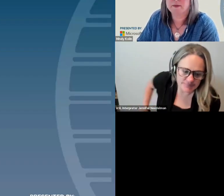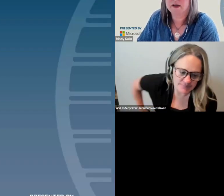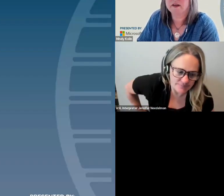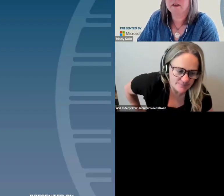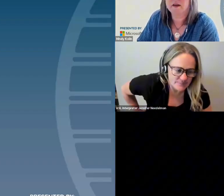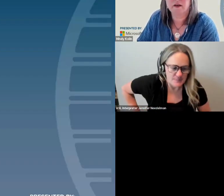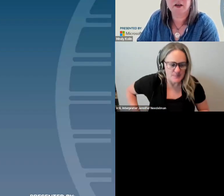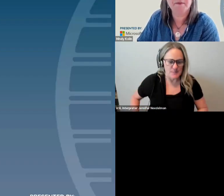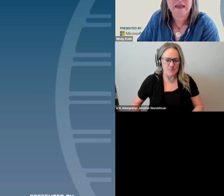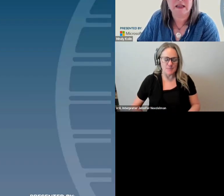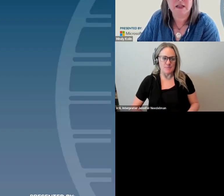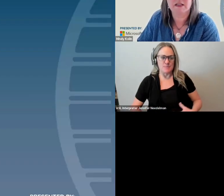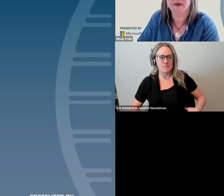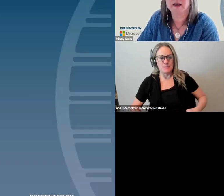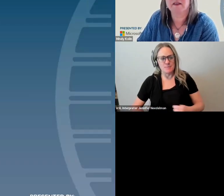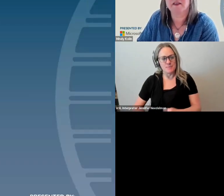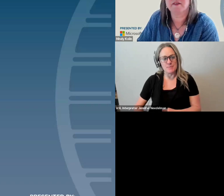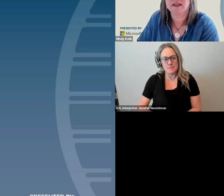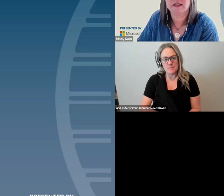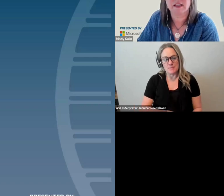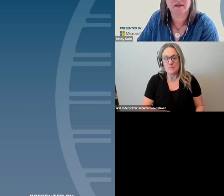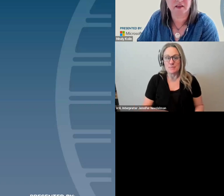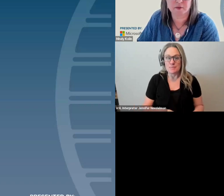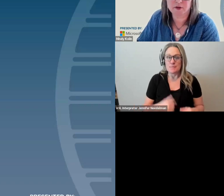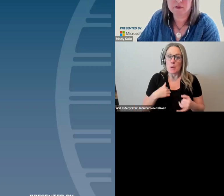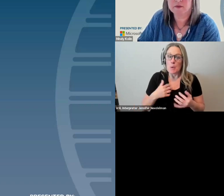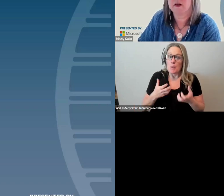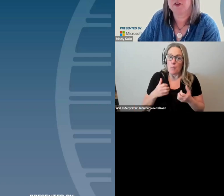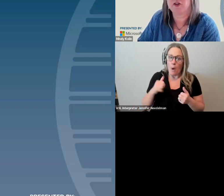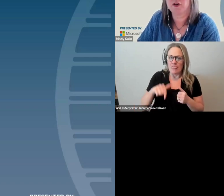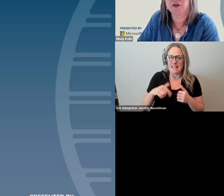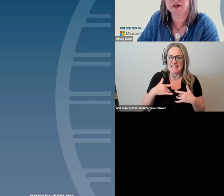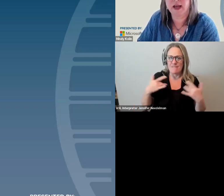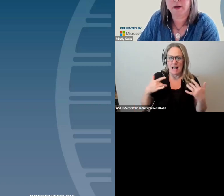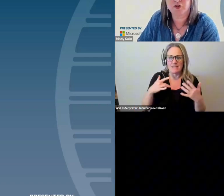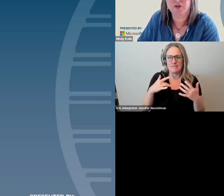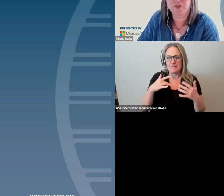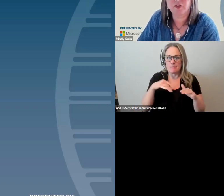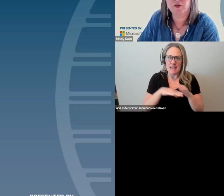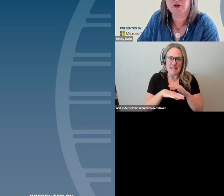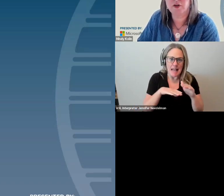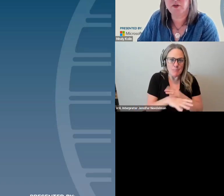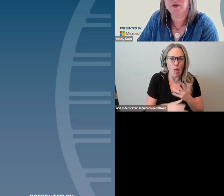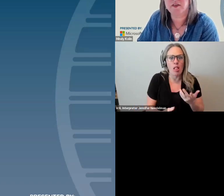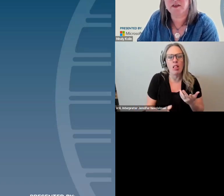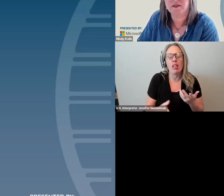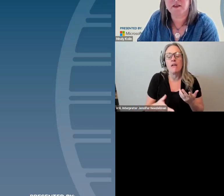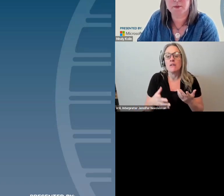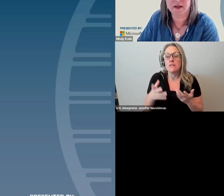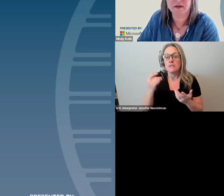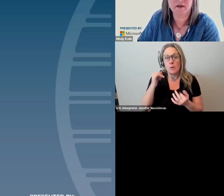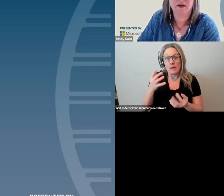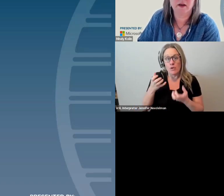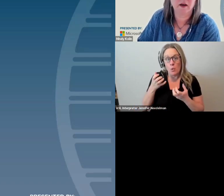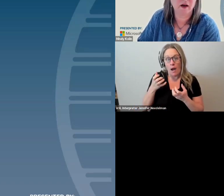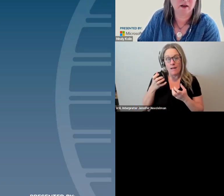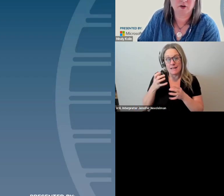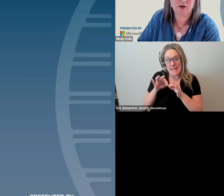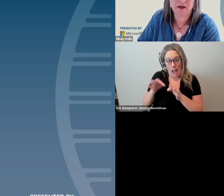We are committed to making this event accessible. To turn on captions, you can use the CC button